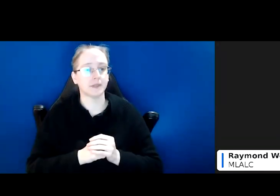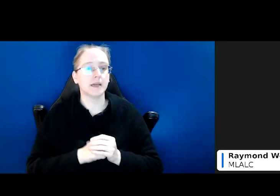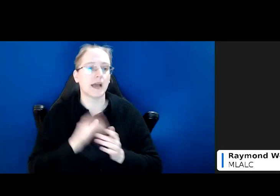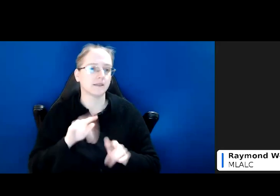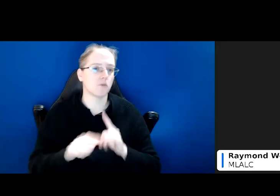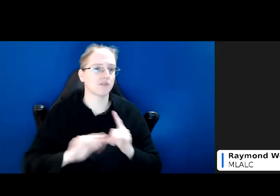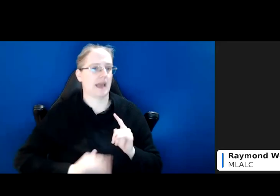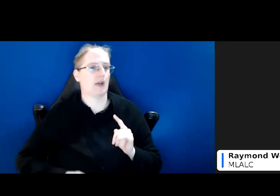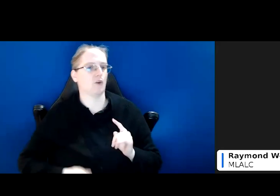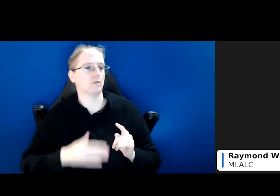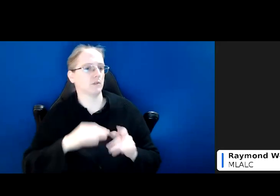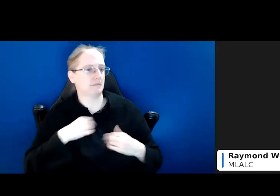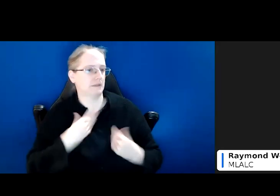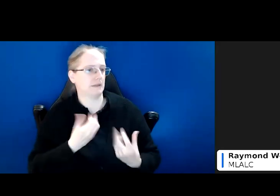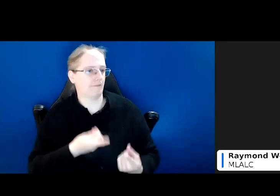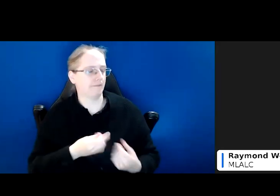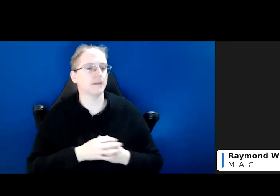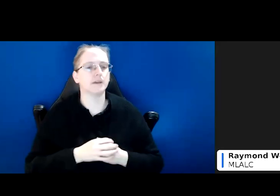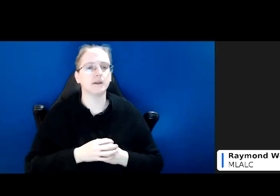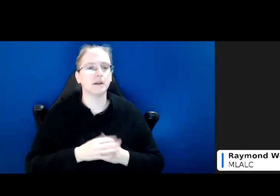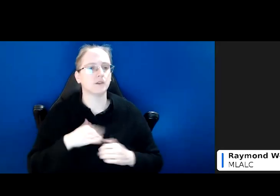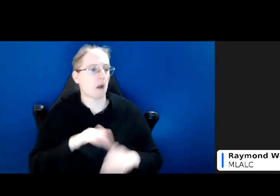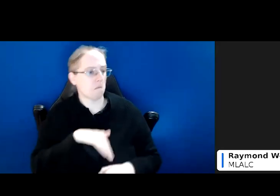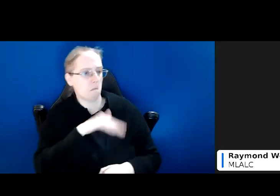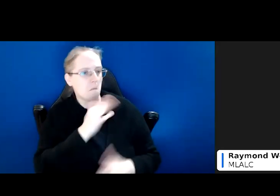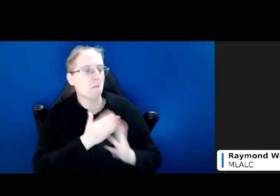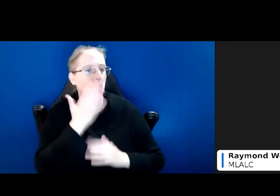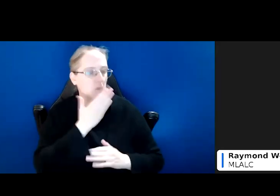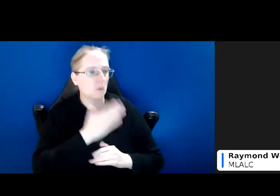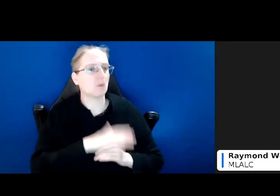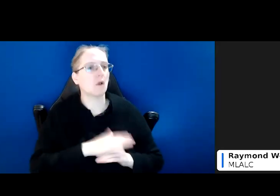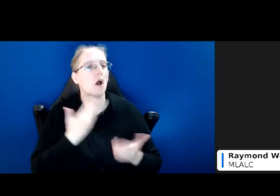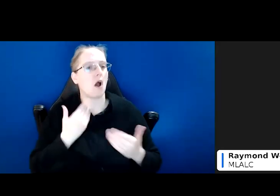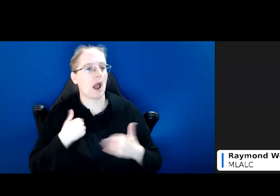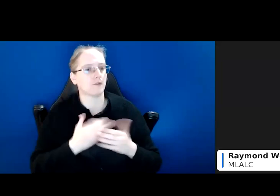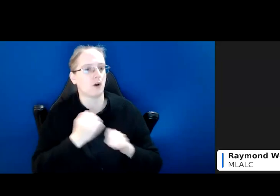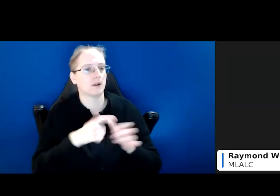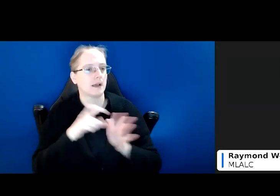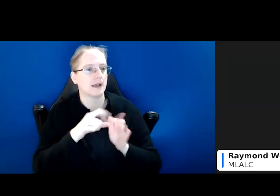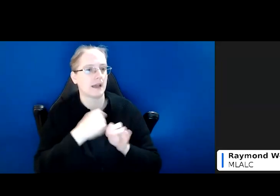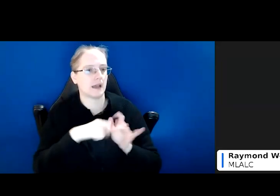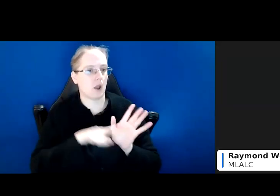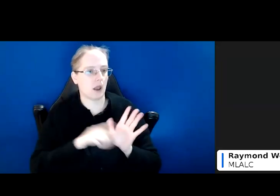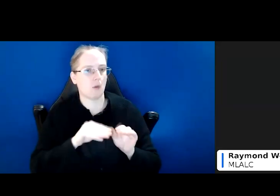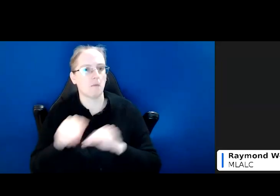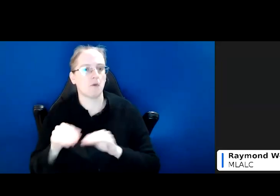So I sort of went through school and I lived on Gadigal. Then we moved to ... .